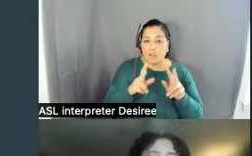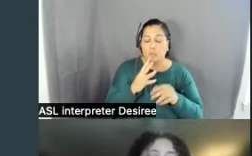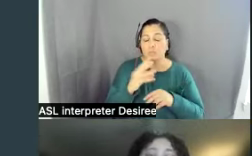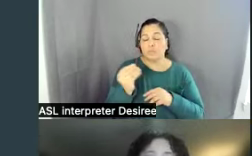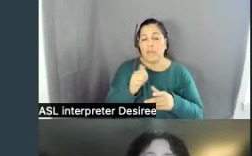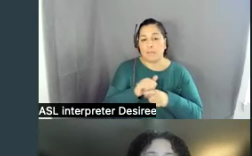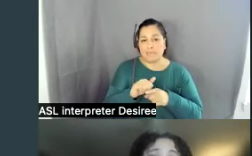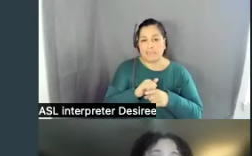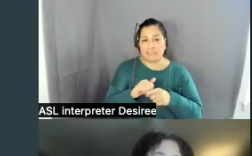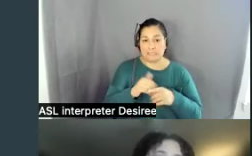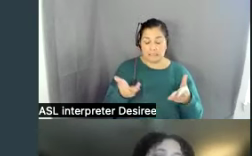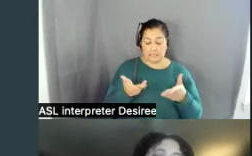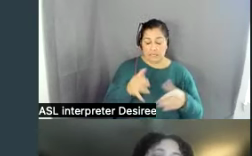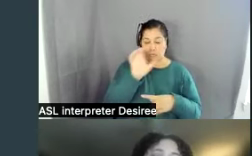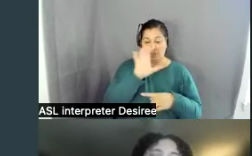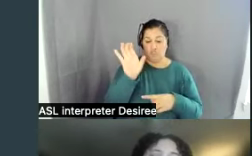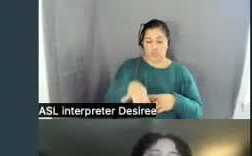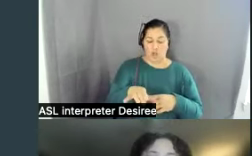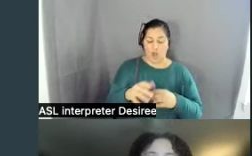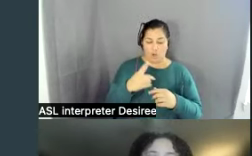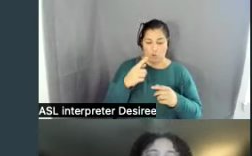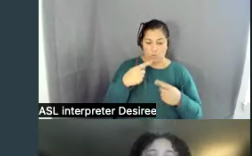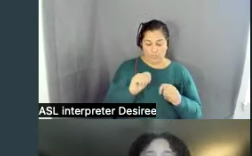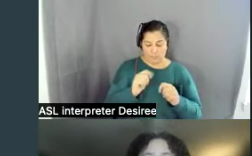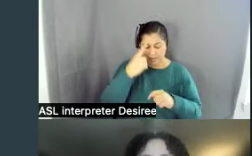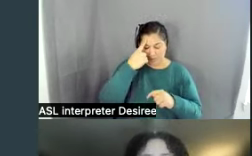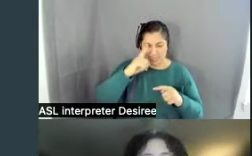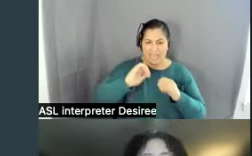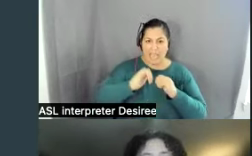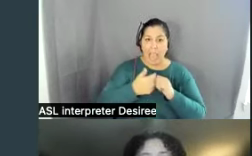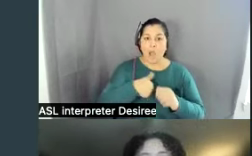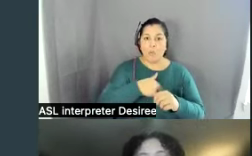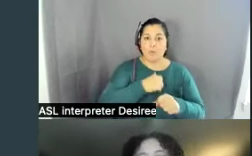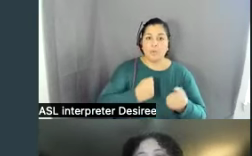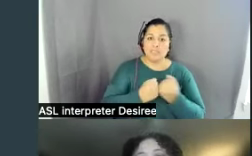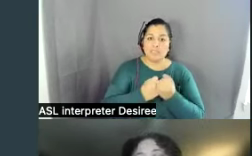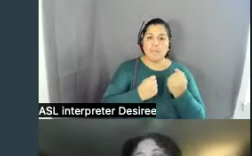how we are supporting, our local ecosystem of arts and culture. And,